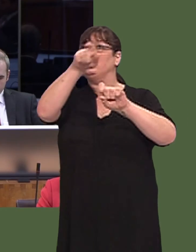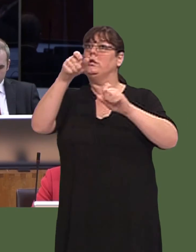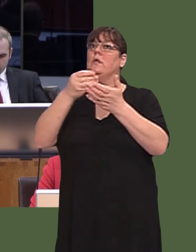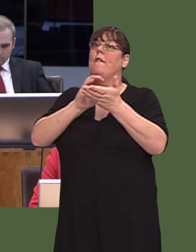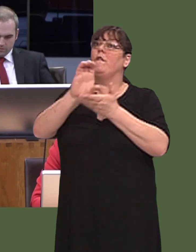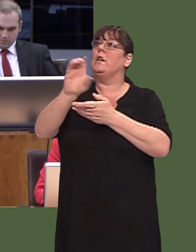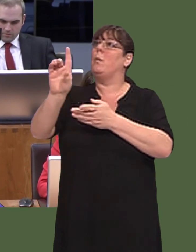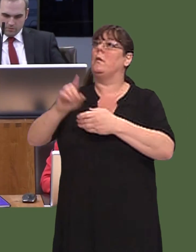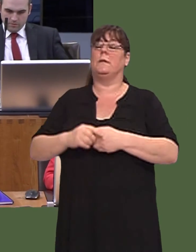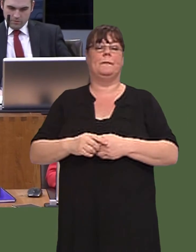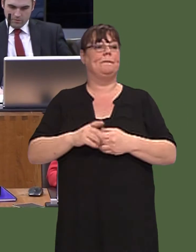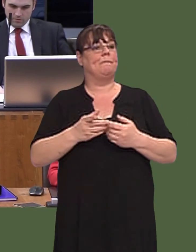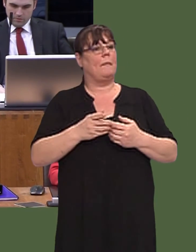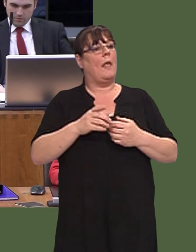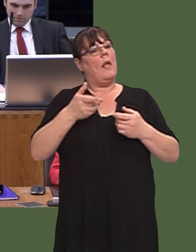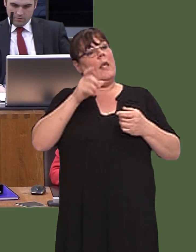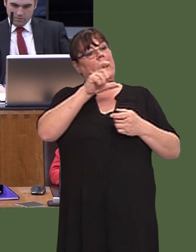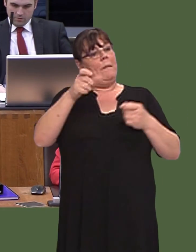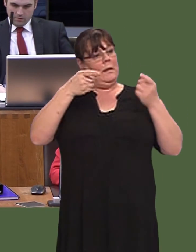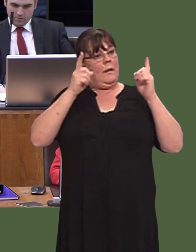OAQ(5)0434(FM)[W] Carwyn Jones: The Cabinet Secretary for Education